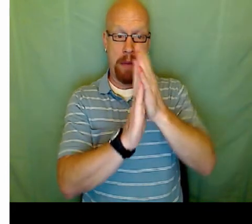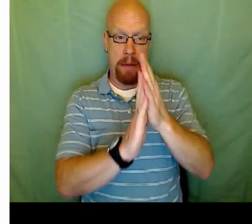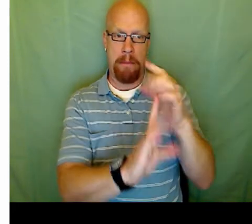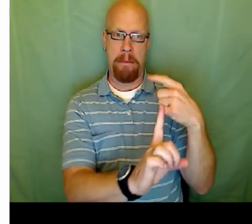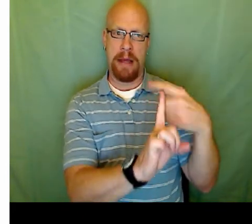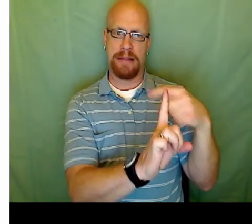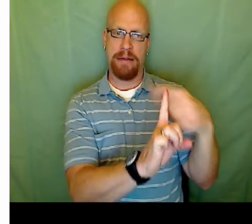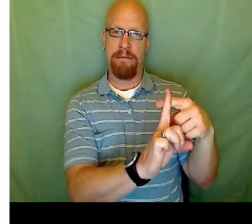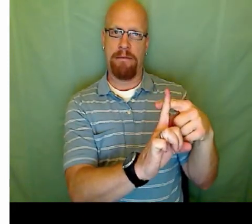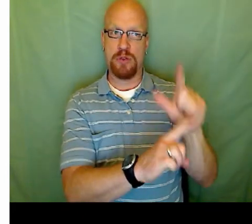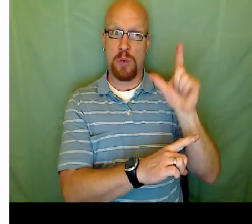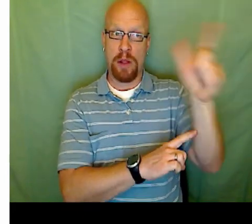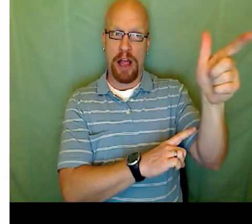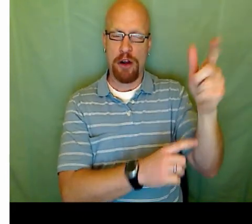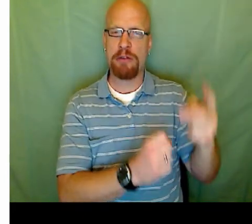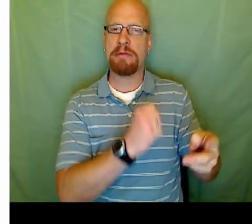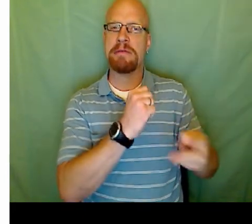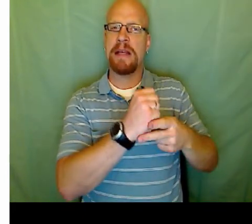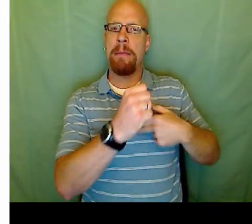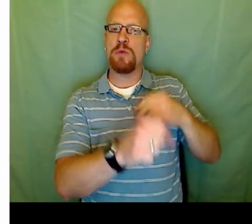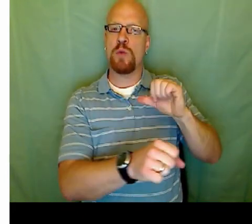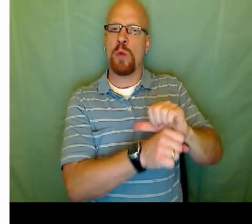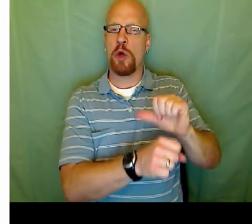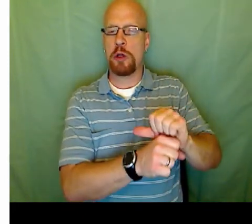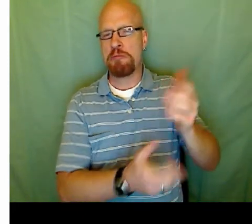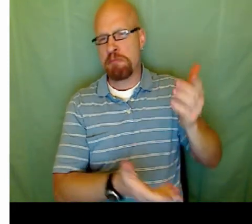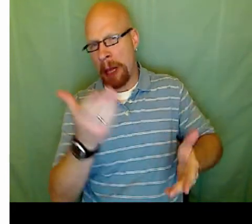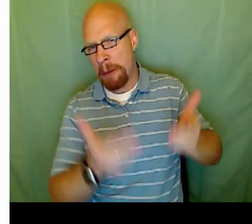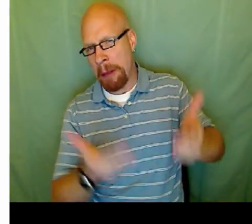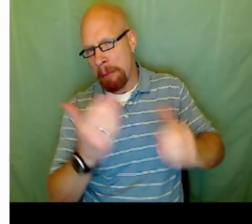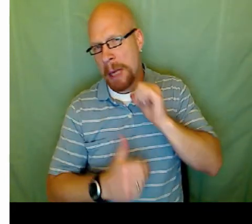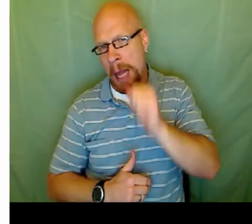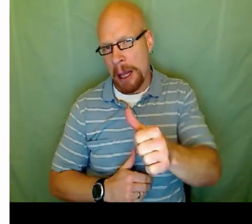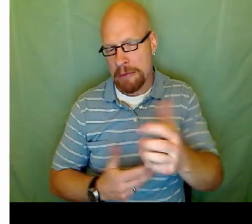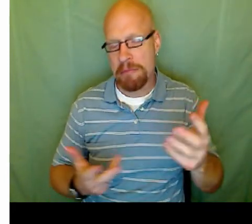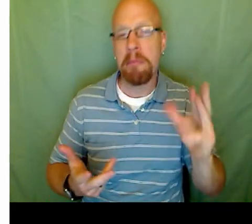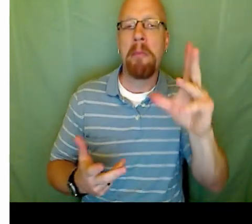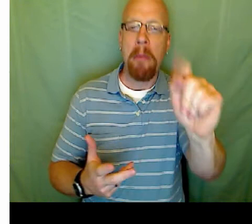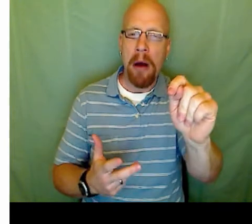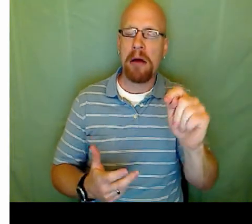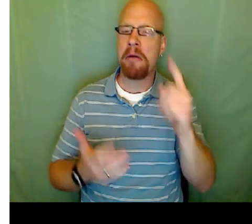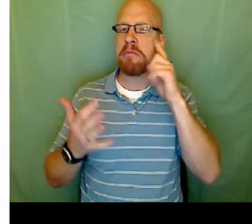and what happens is y becomes positive so I have -2+y,